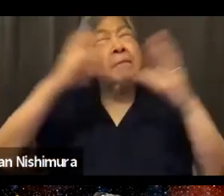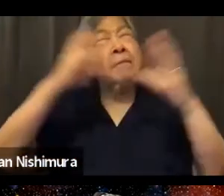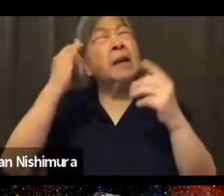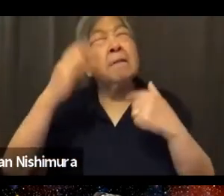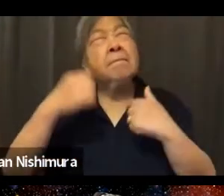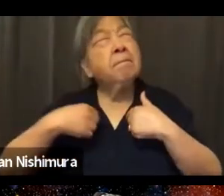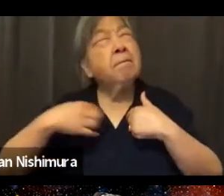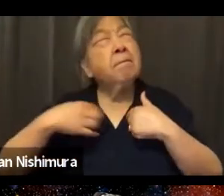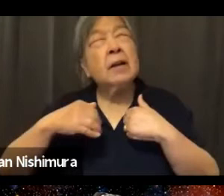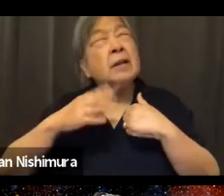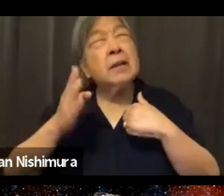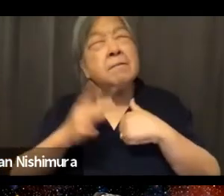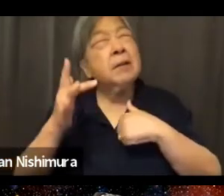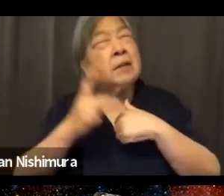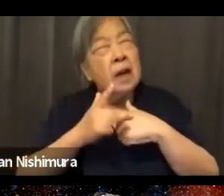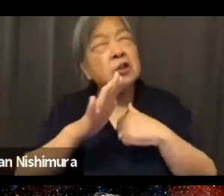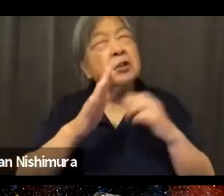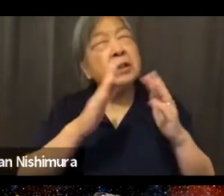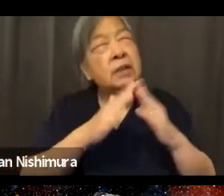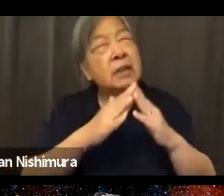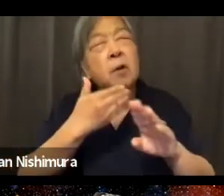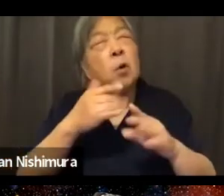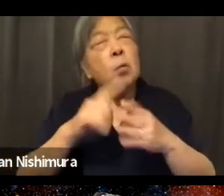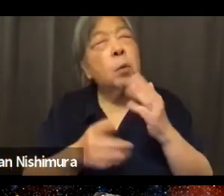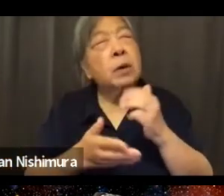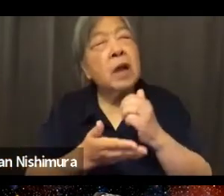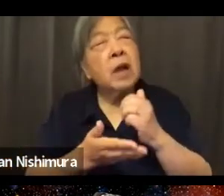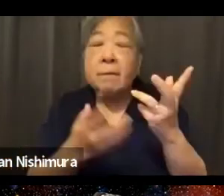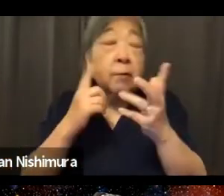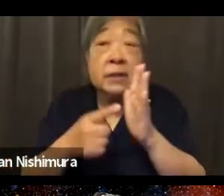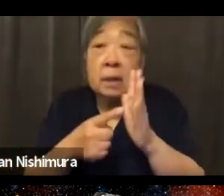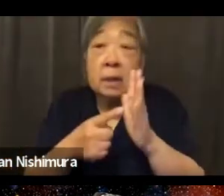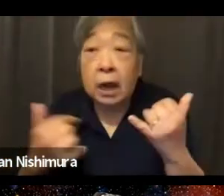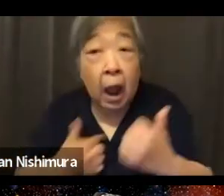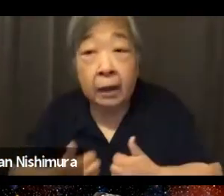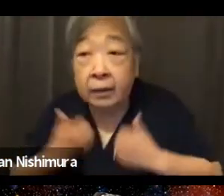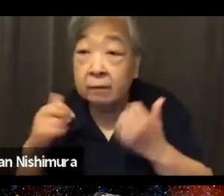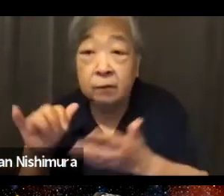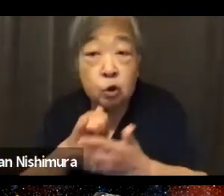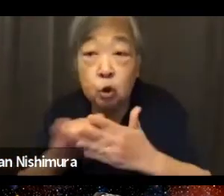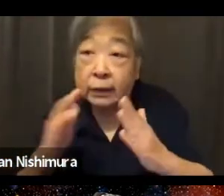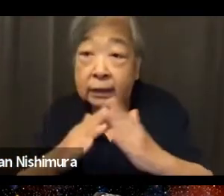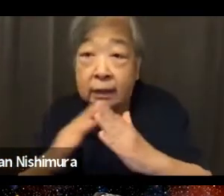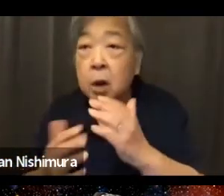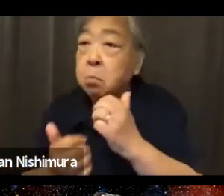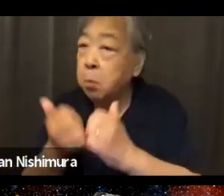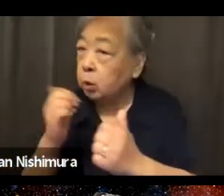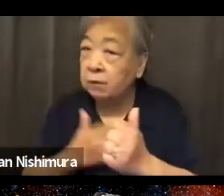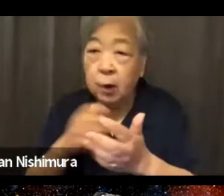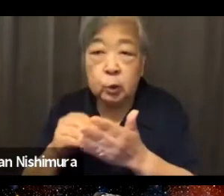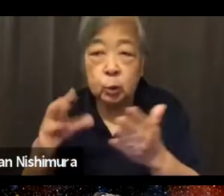What are the things that are really helpful? I know right now I live in New York City so most of our students do not own a car.